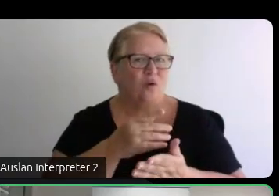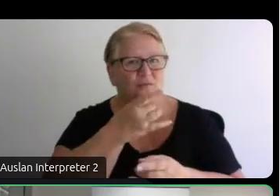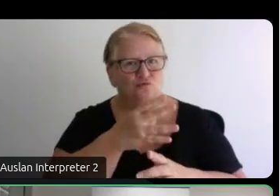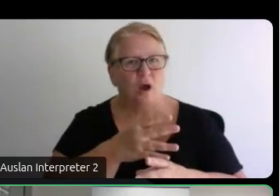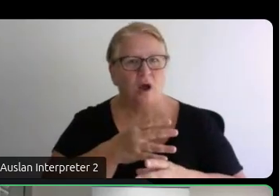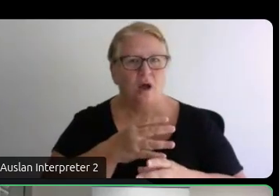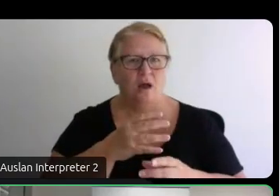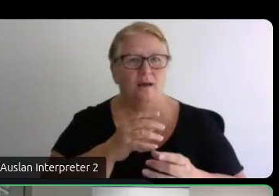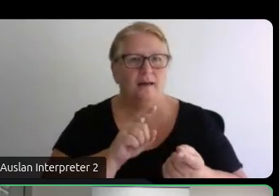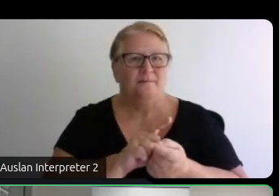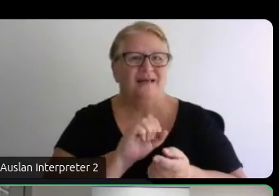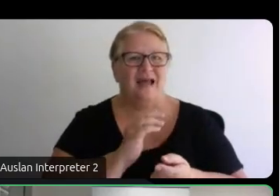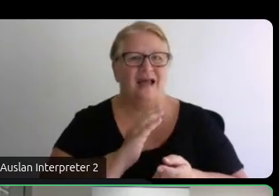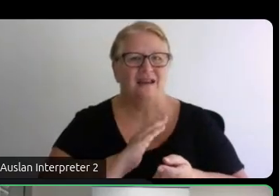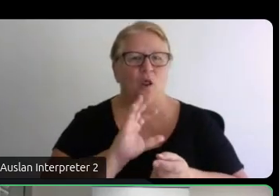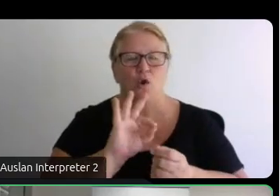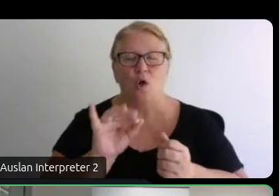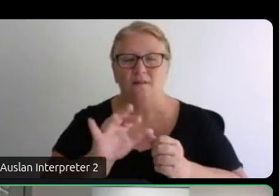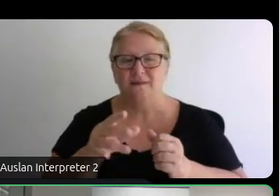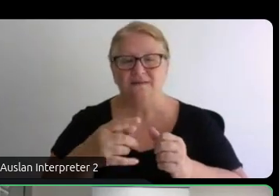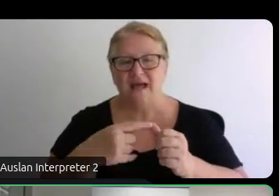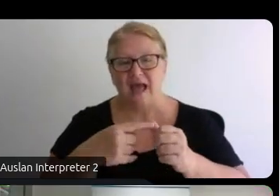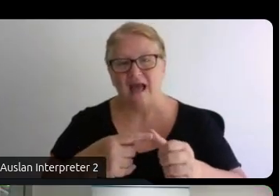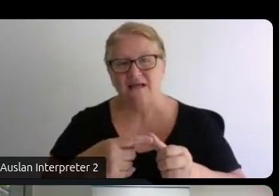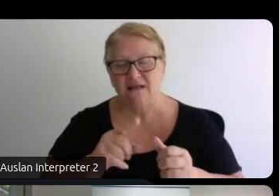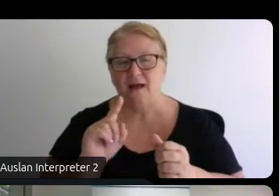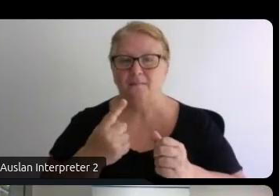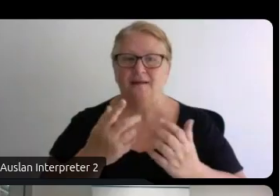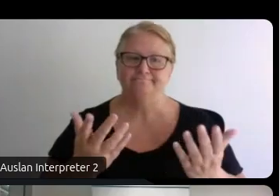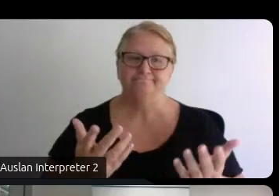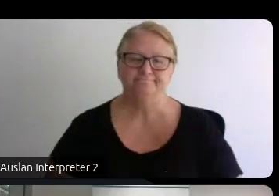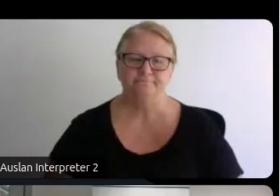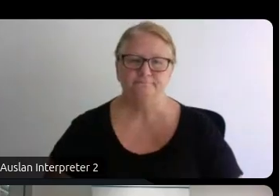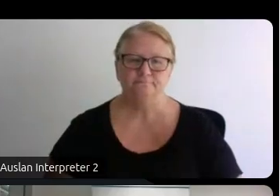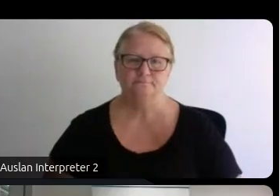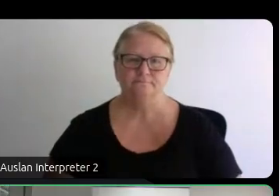good answer but I think that's ultimately where it falls. Okay, we're going to do a couple more